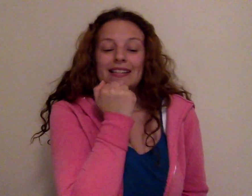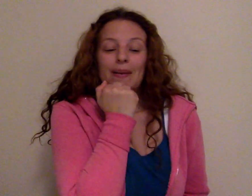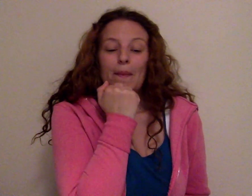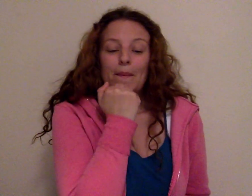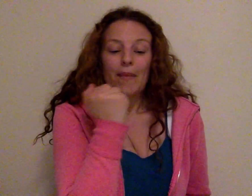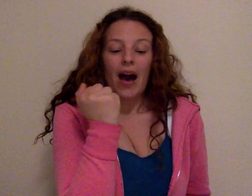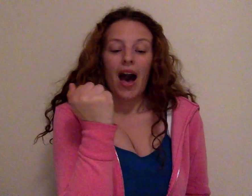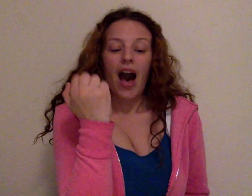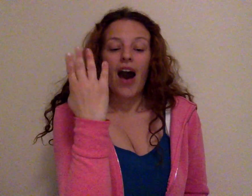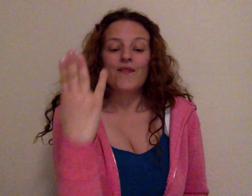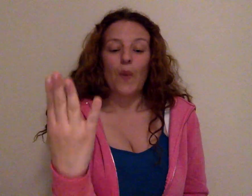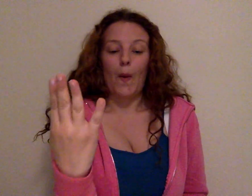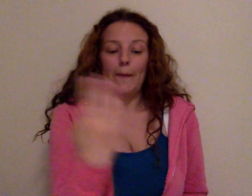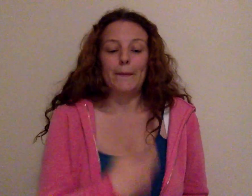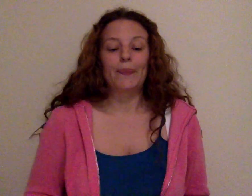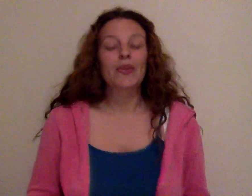Number 4